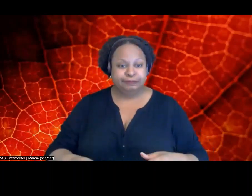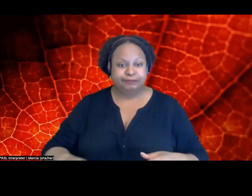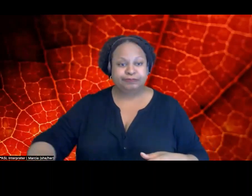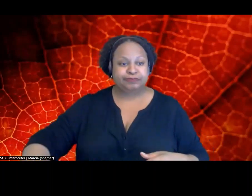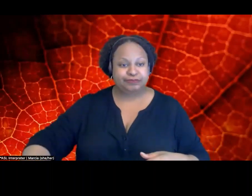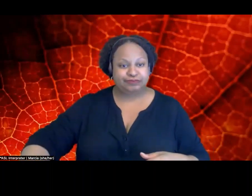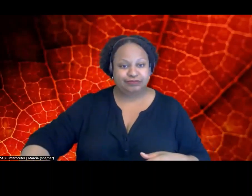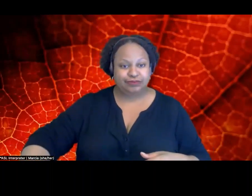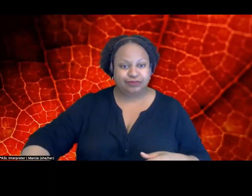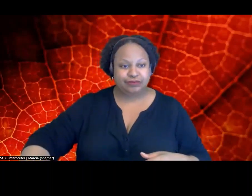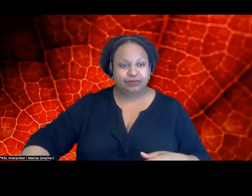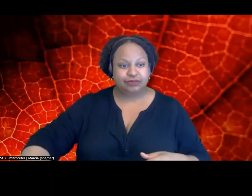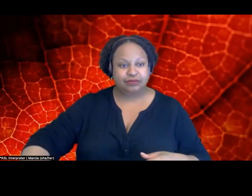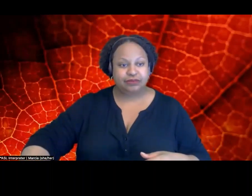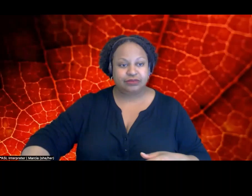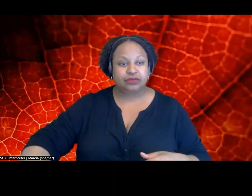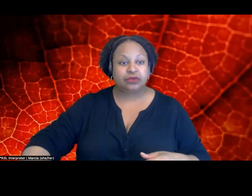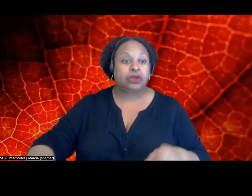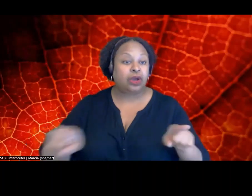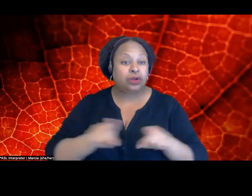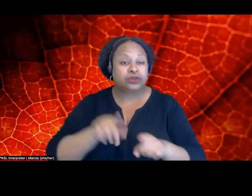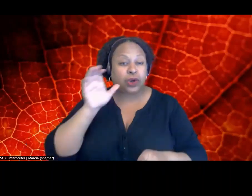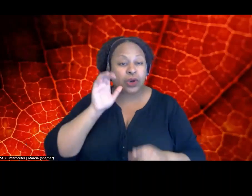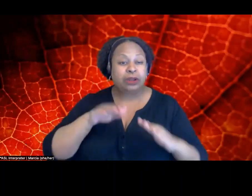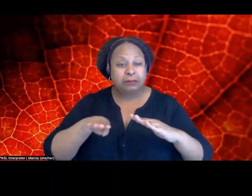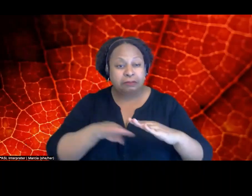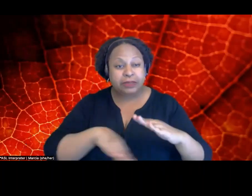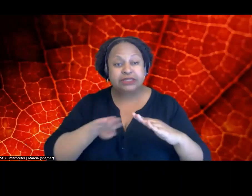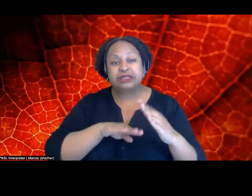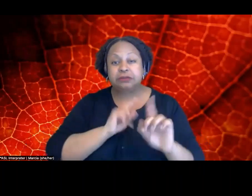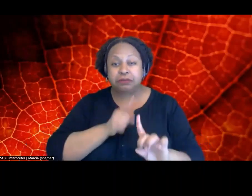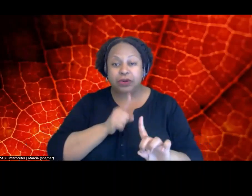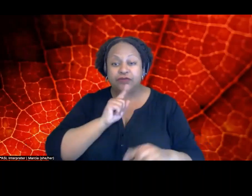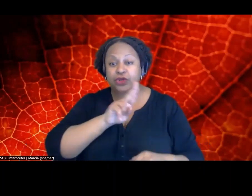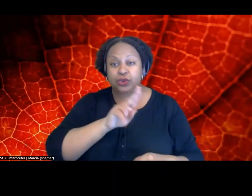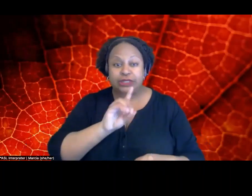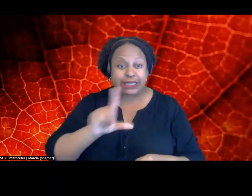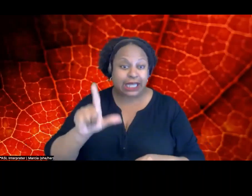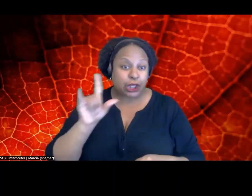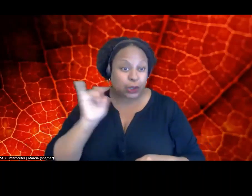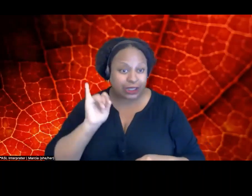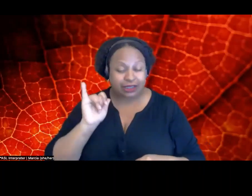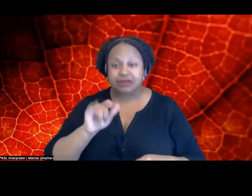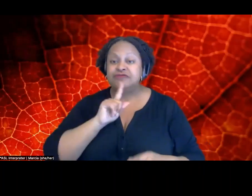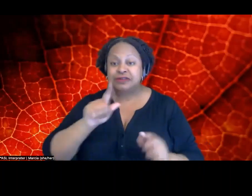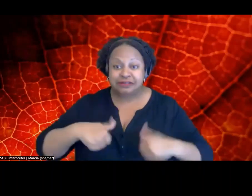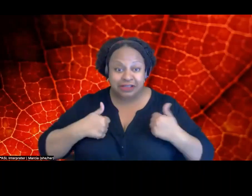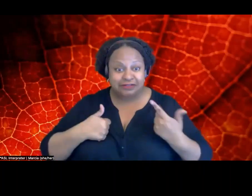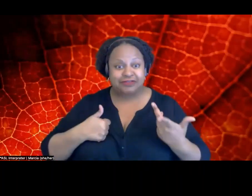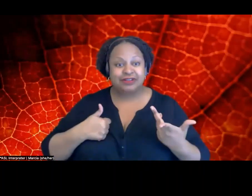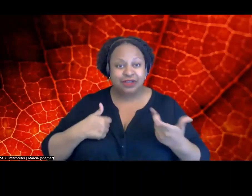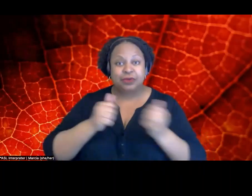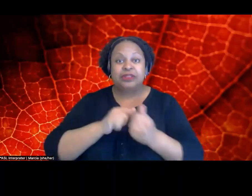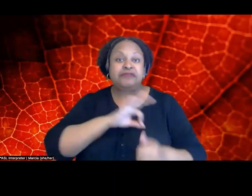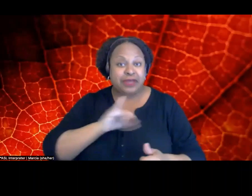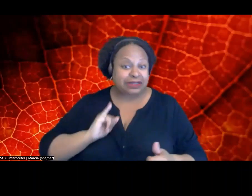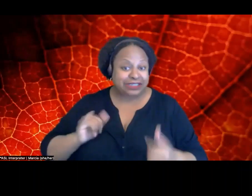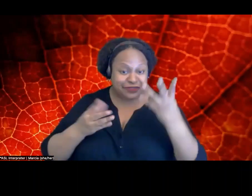We also heard how the basic principles of UDL look in reality with the faculty of information at U of T.